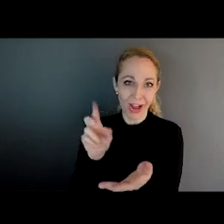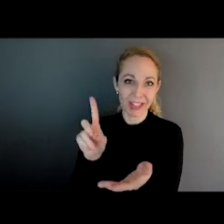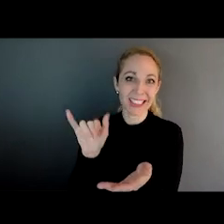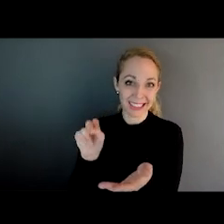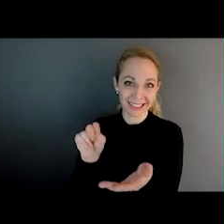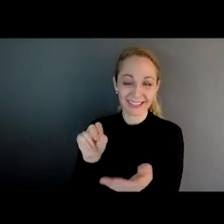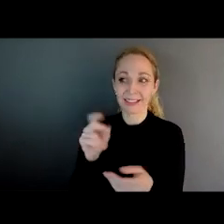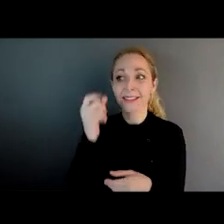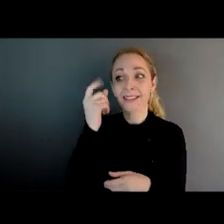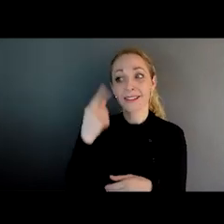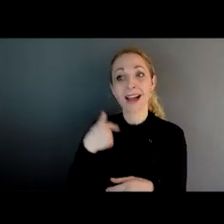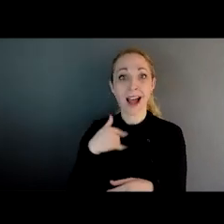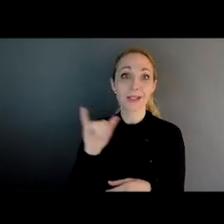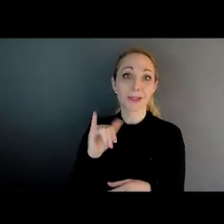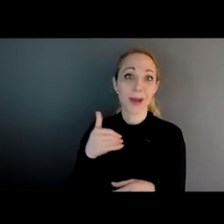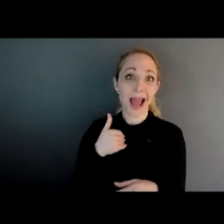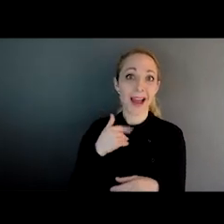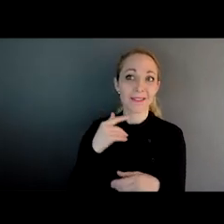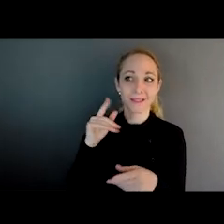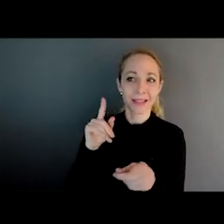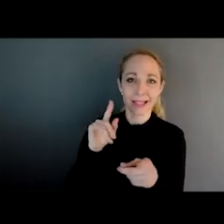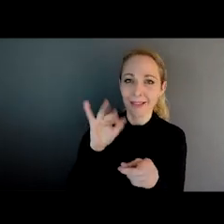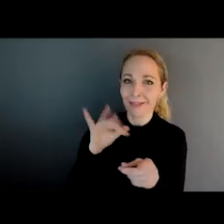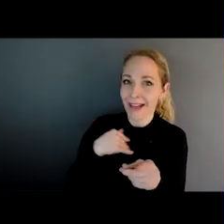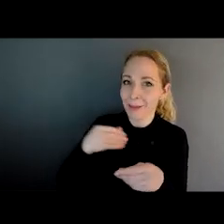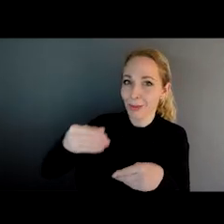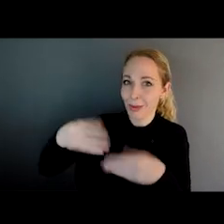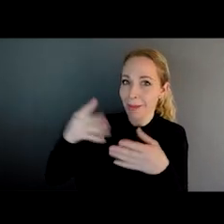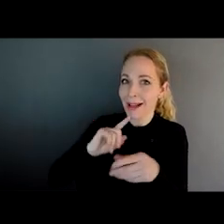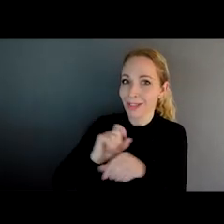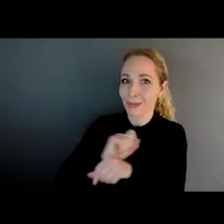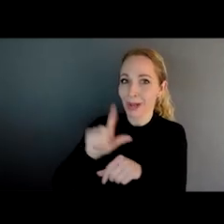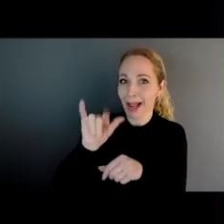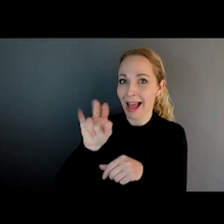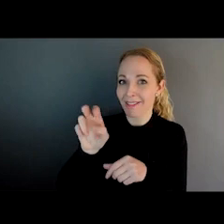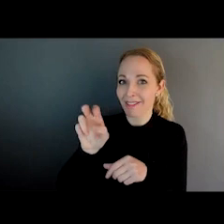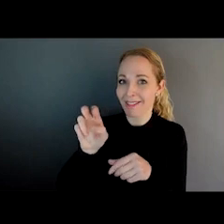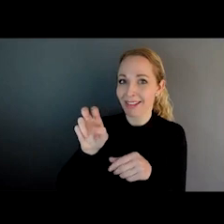I ALSO HAVE IF I PULL UP THE ACTUAL LIVE SITE